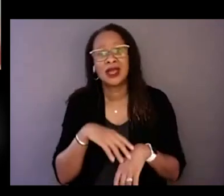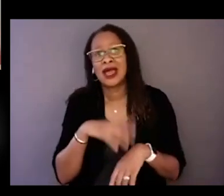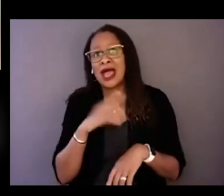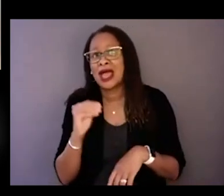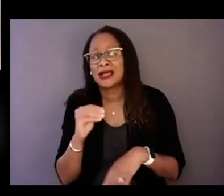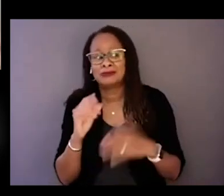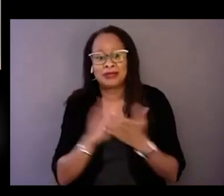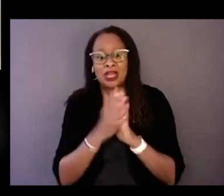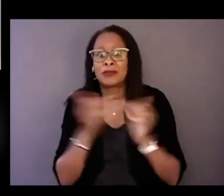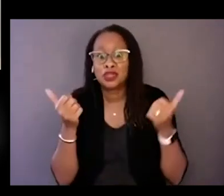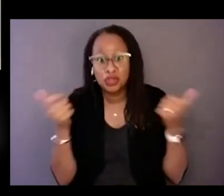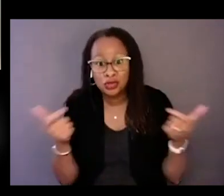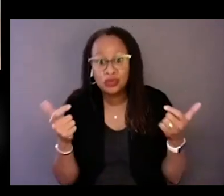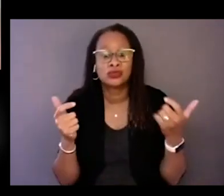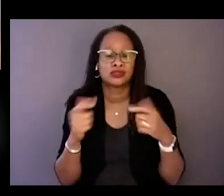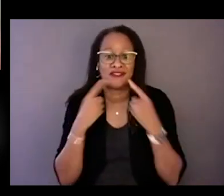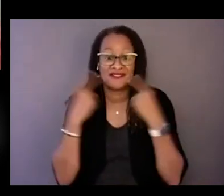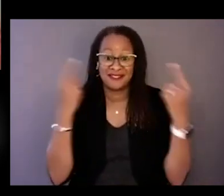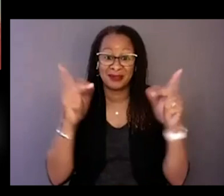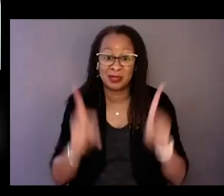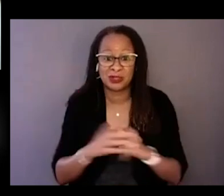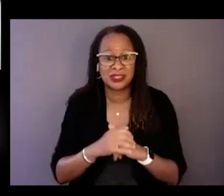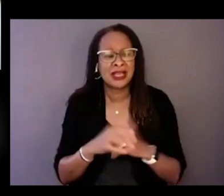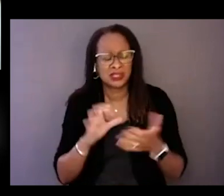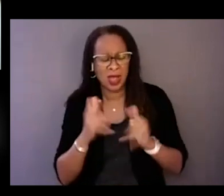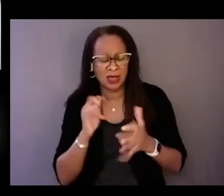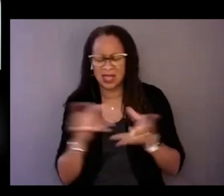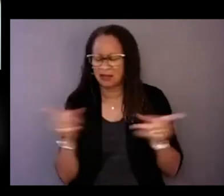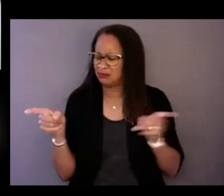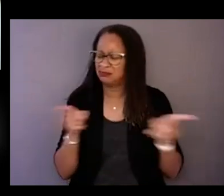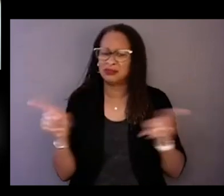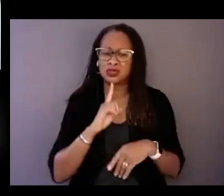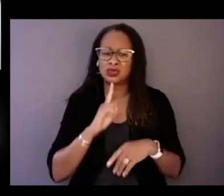that felt like a mystery worth investigating. And Samantha and Mary, what were your thoughts